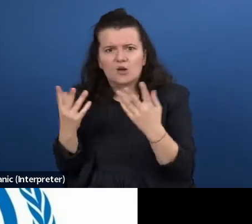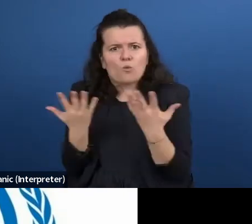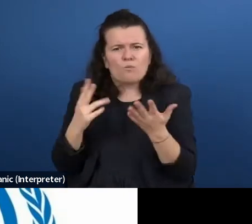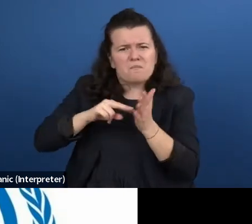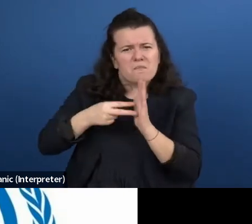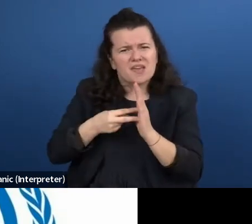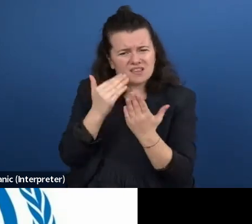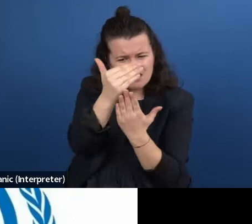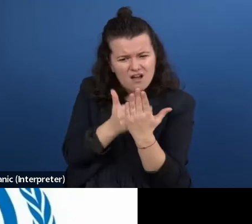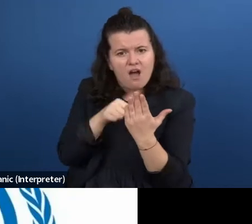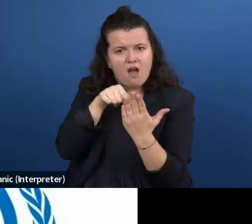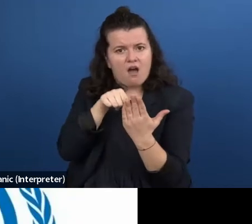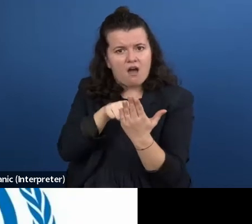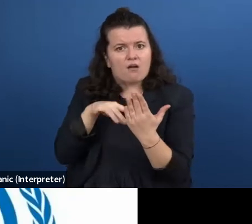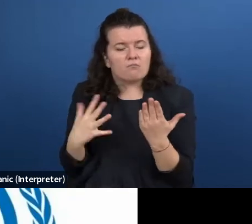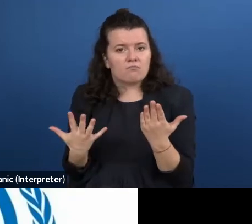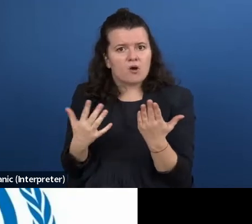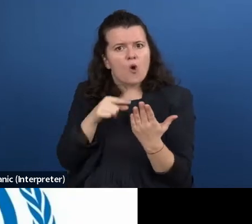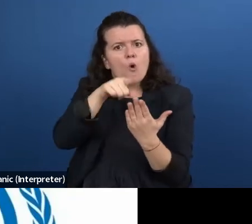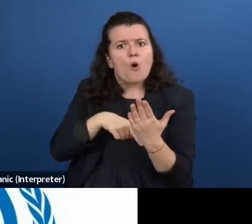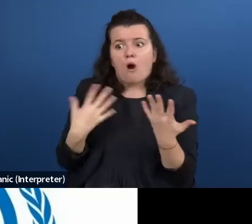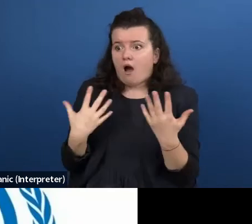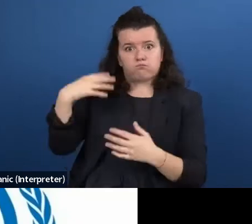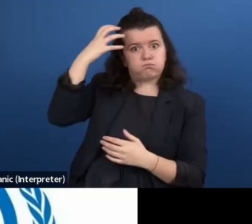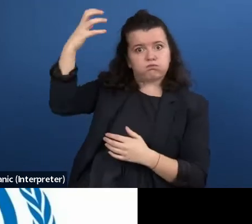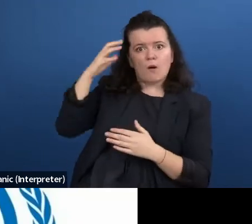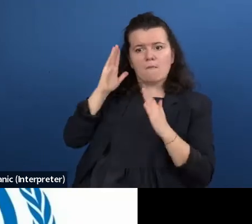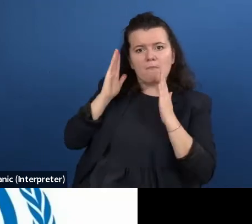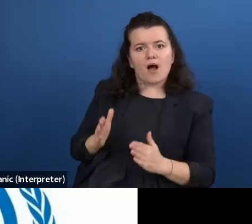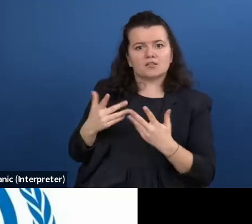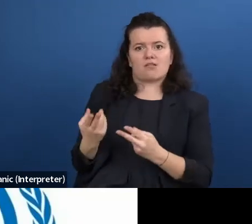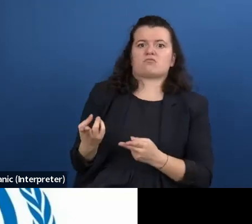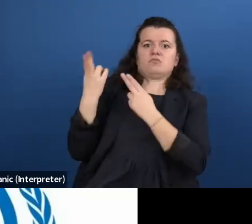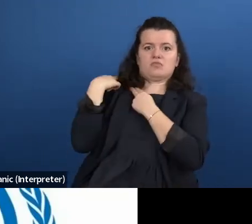in the CRPD can be applied to antitrafficking action.